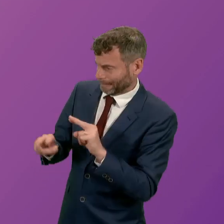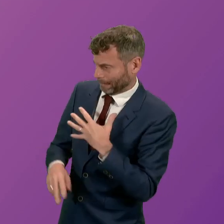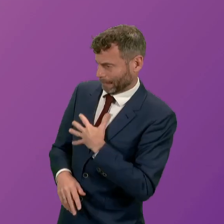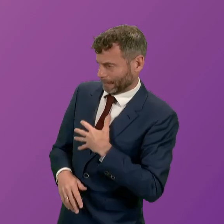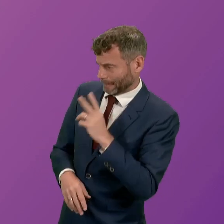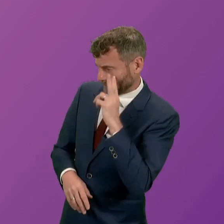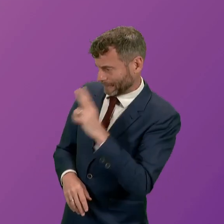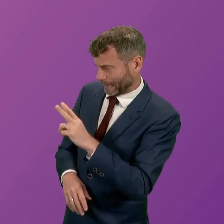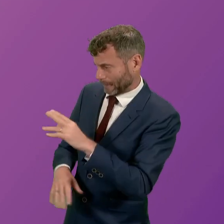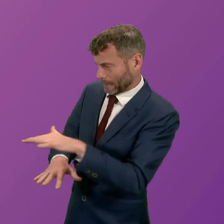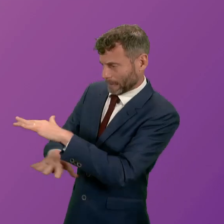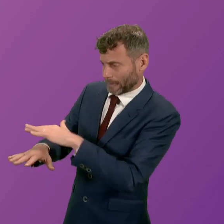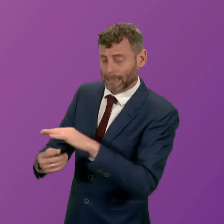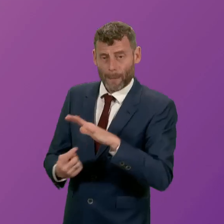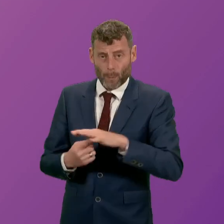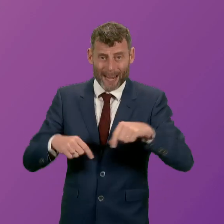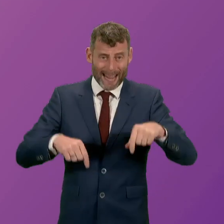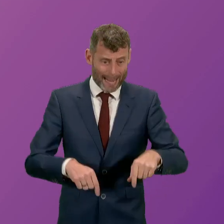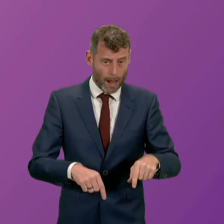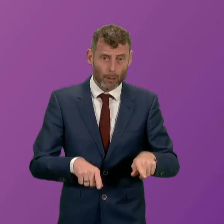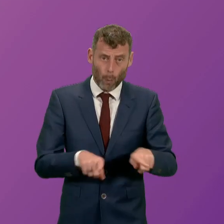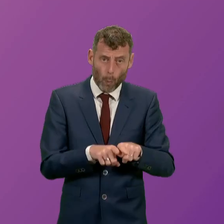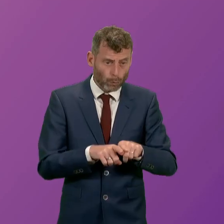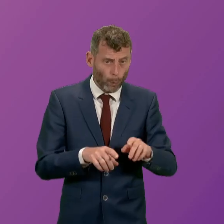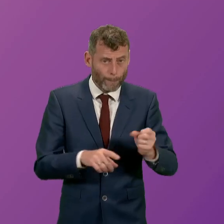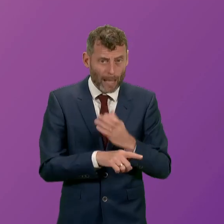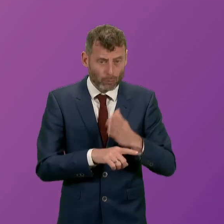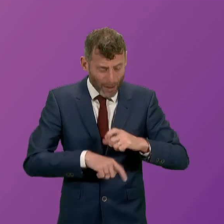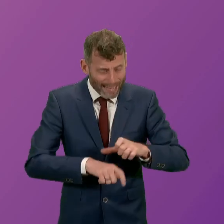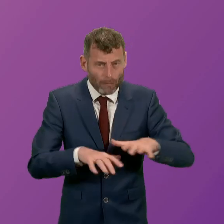community cohesion in what will be a worrying time. I will do everything that I can to try